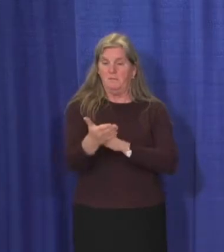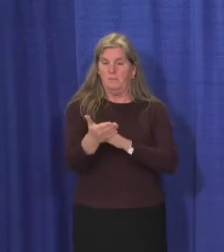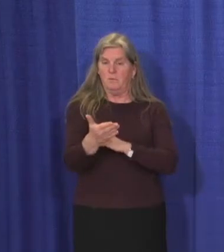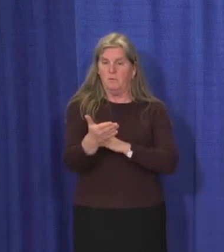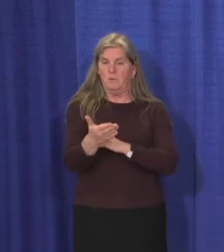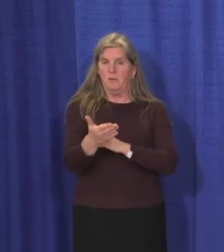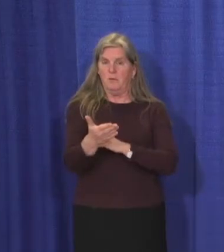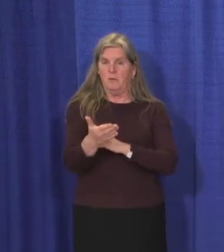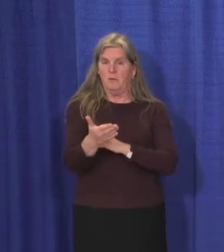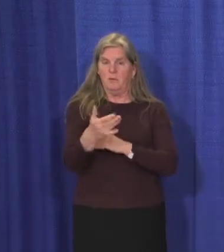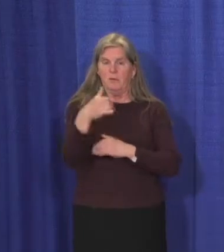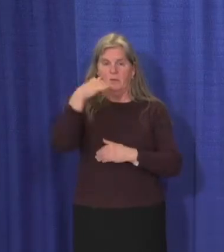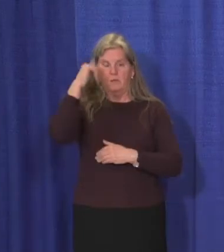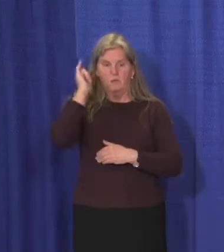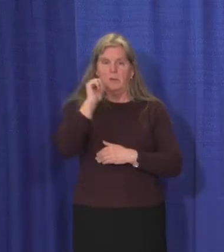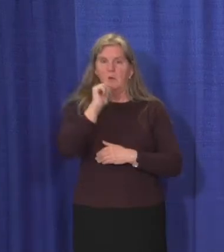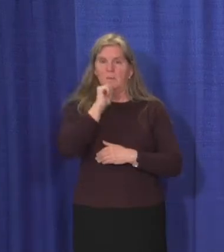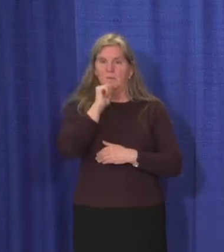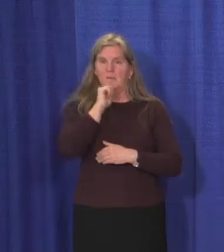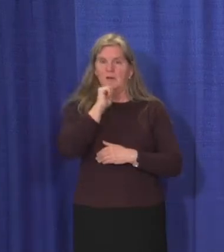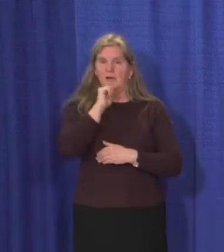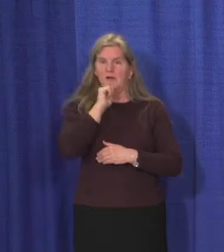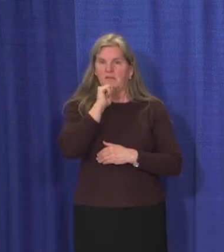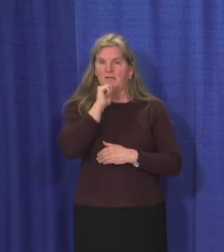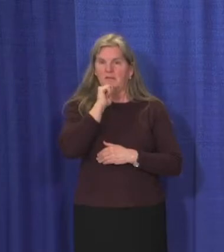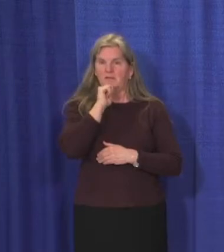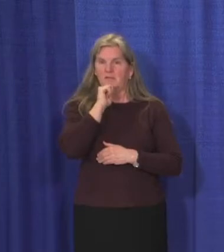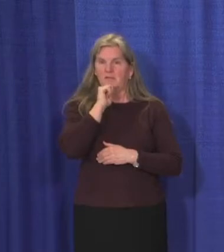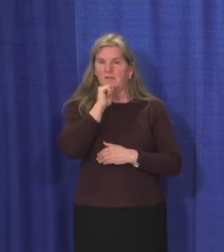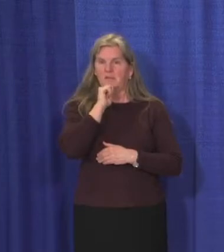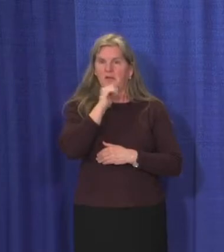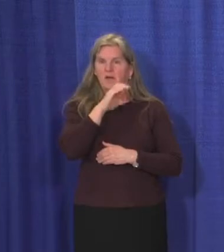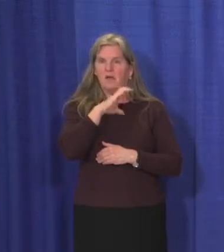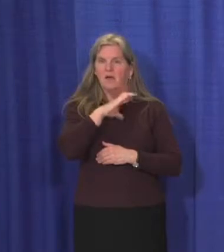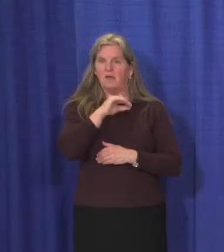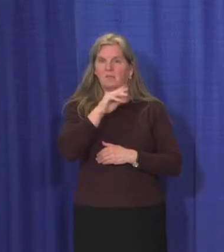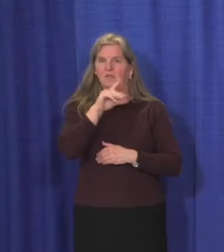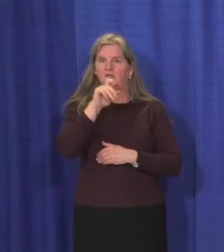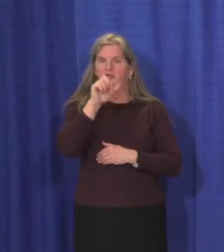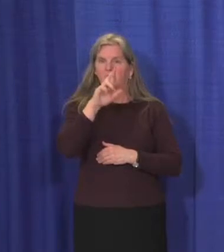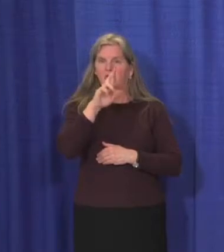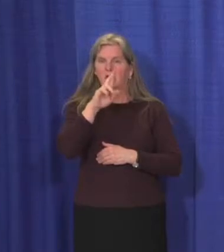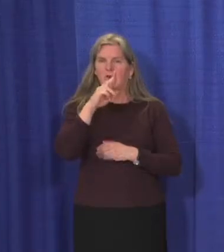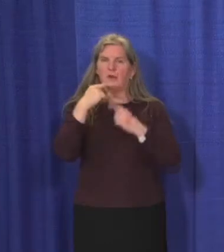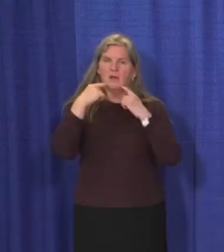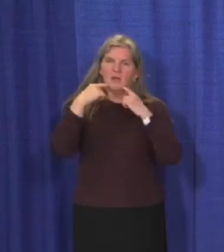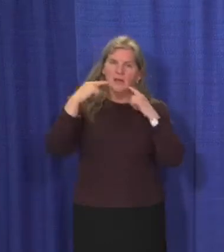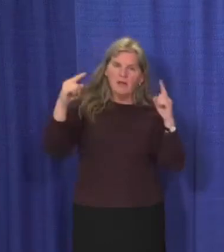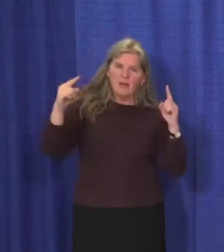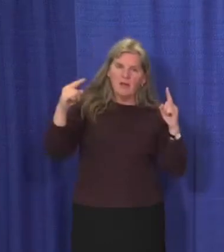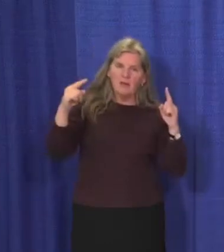Yukon privacy and information Commissioner released a statement from the commissioners